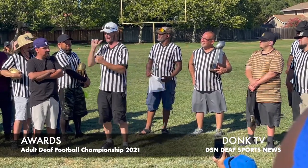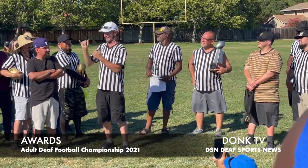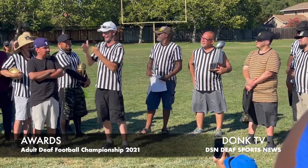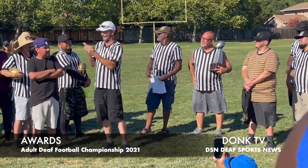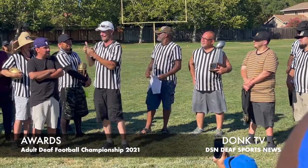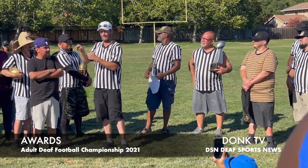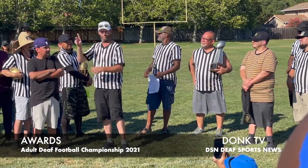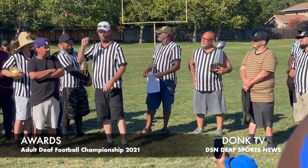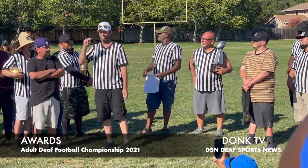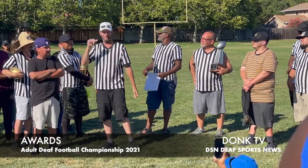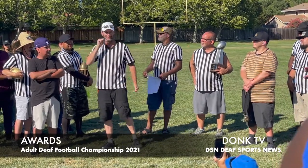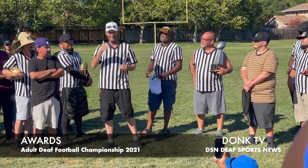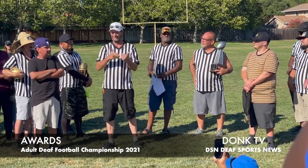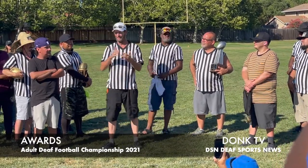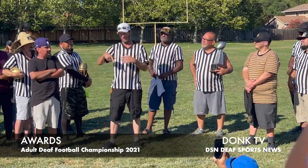It's not easy, no it isn't